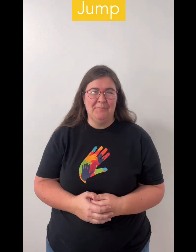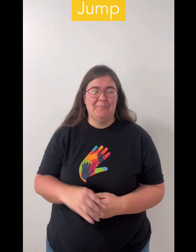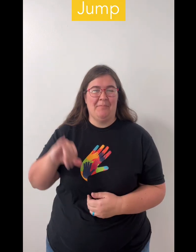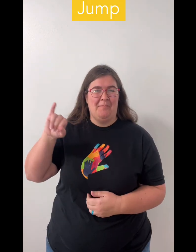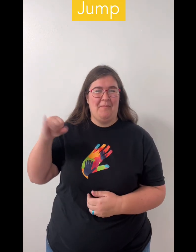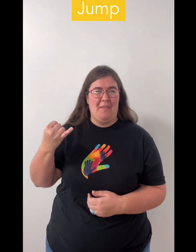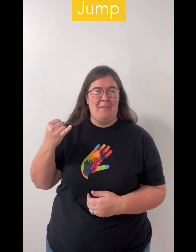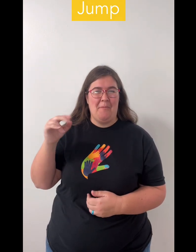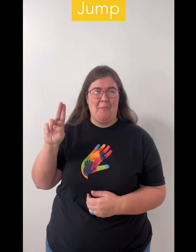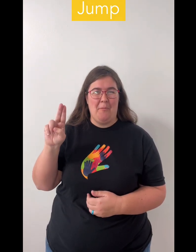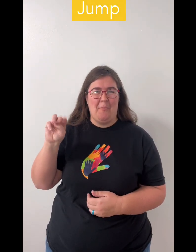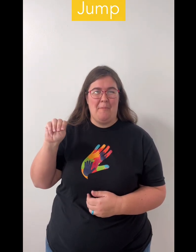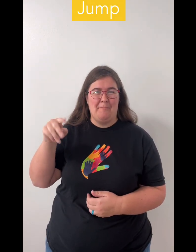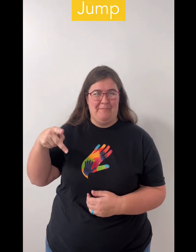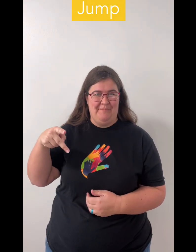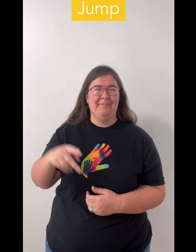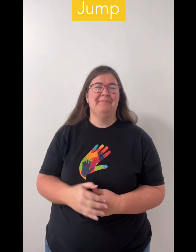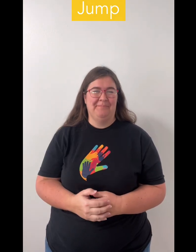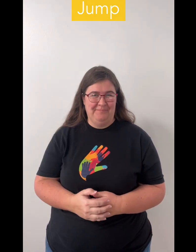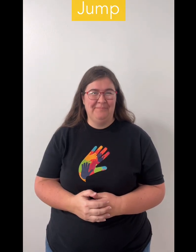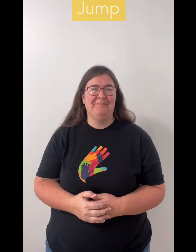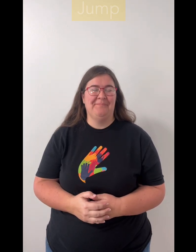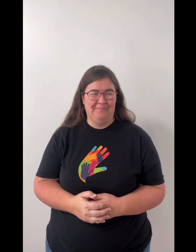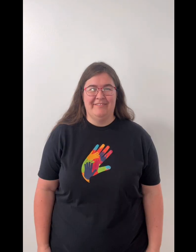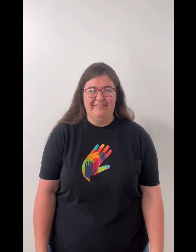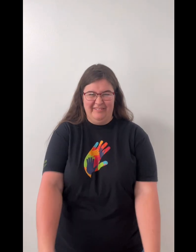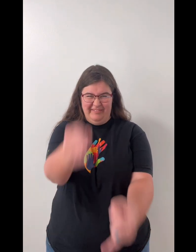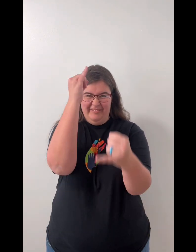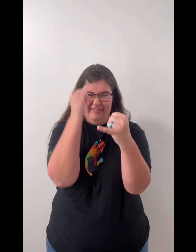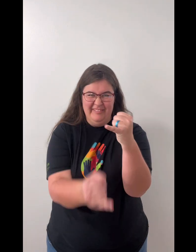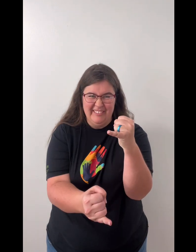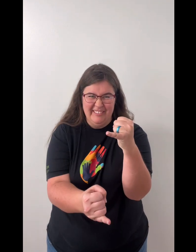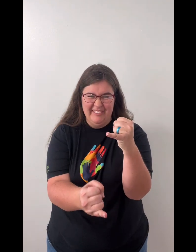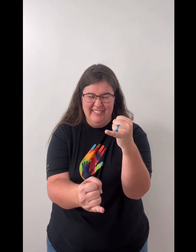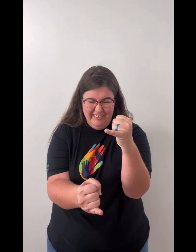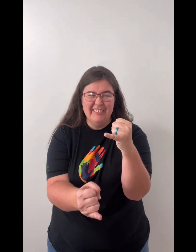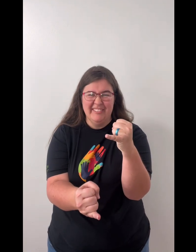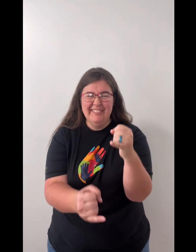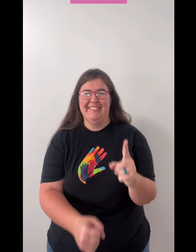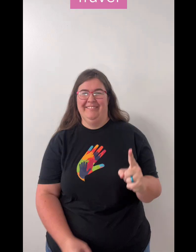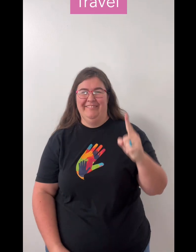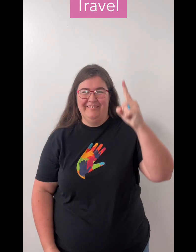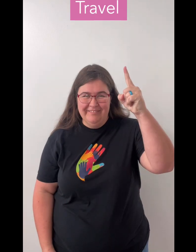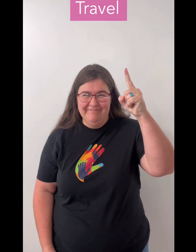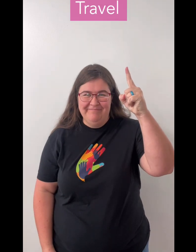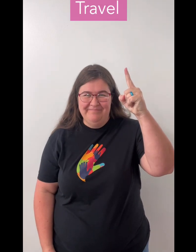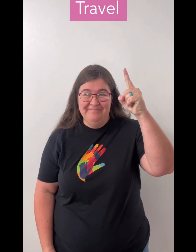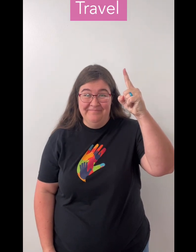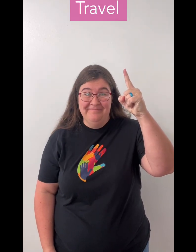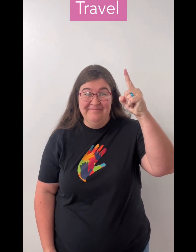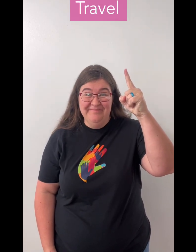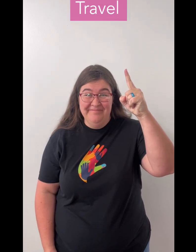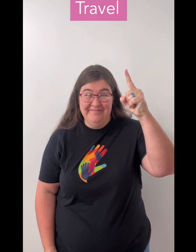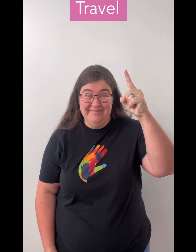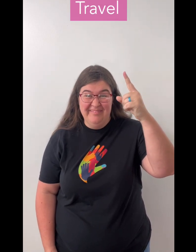TRAVEL